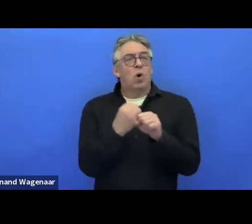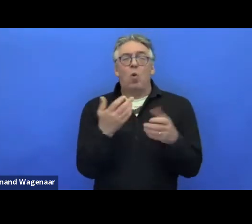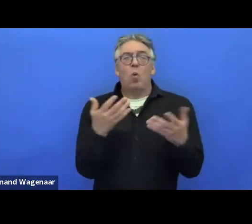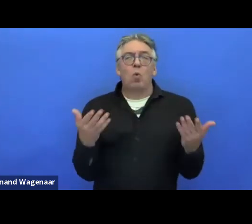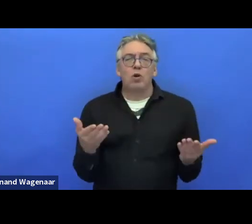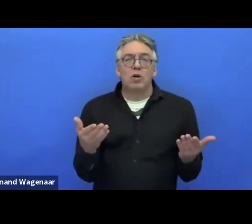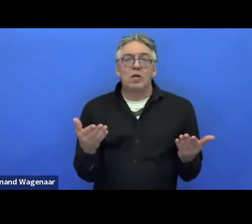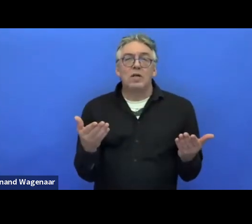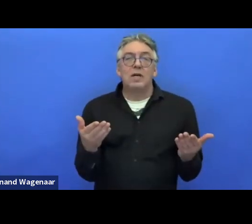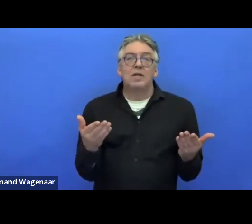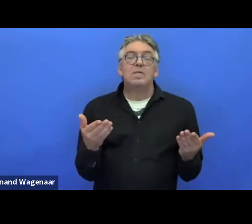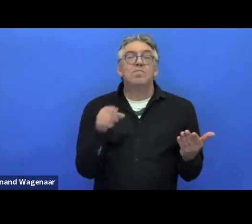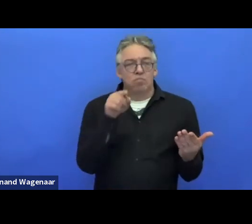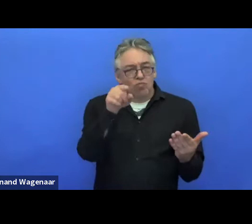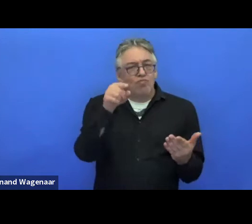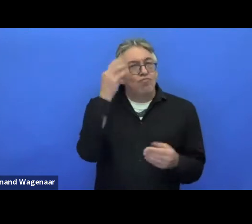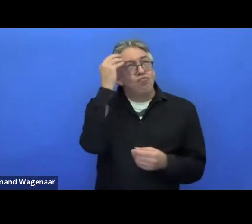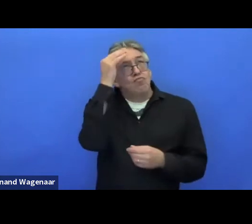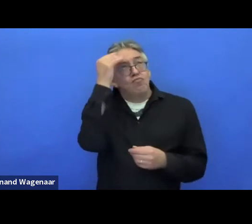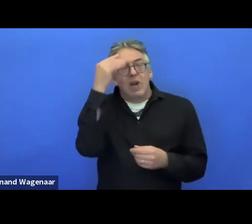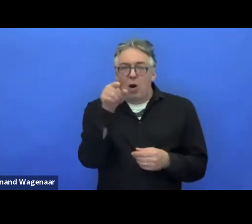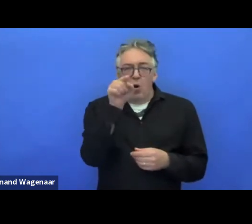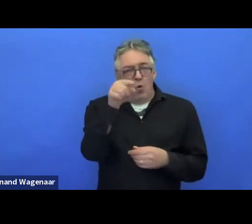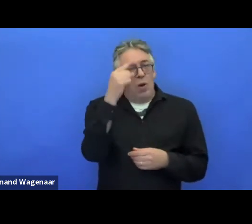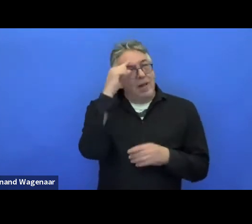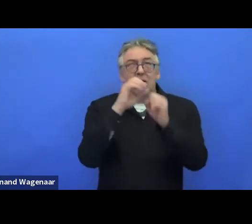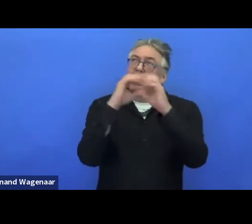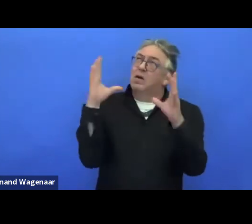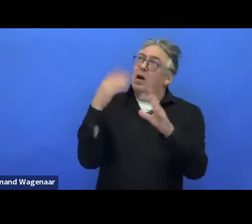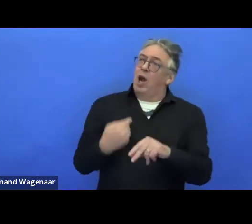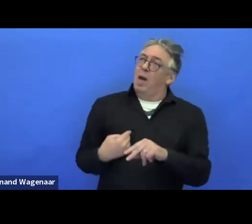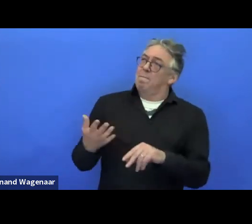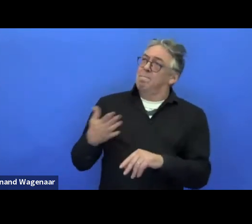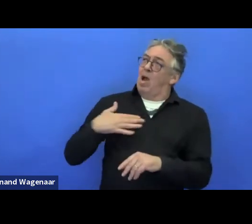what your national Ombudsman does and you'll be able to understand better